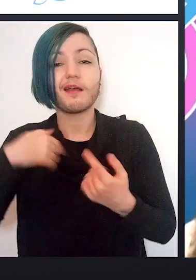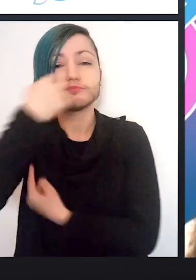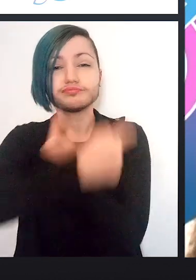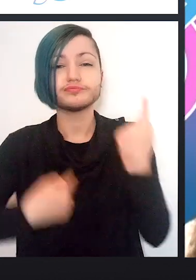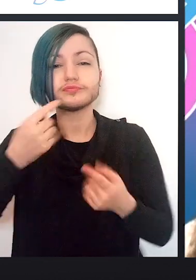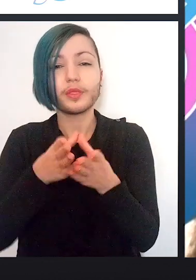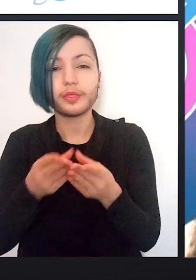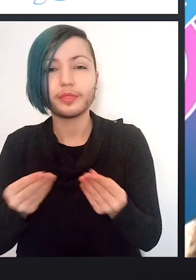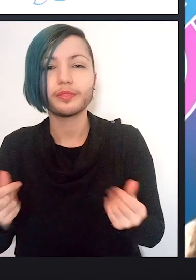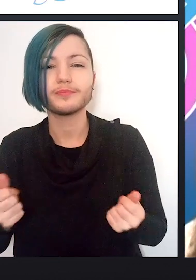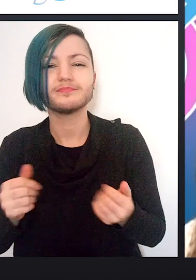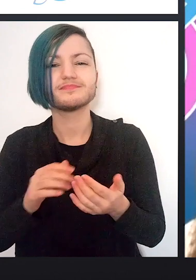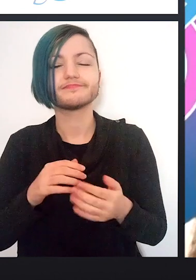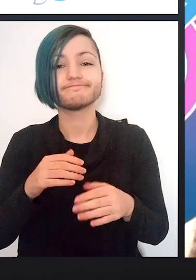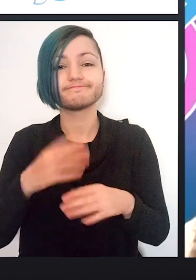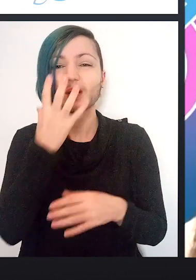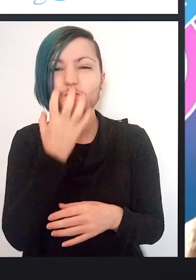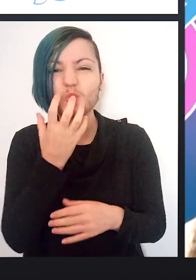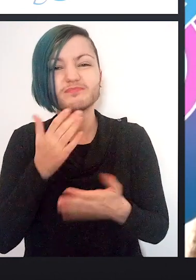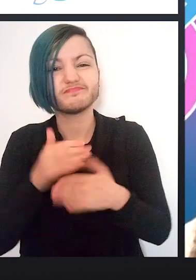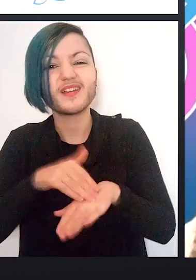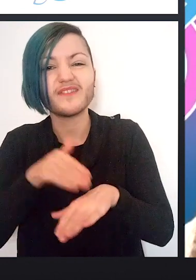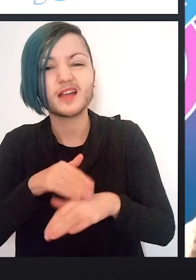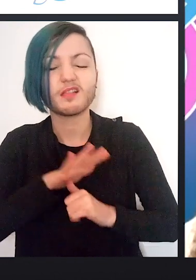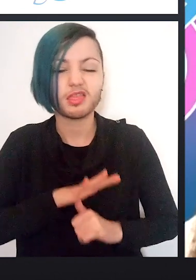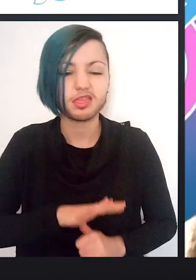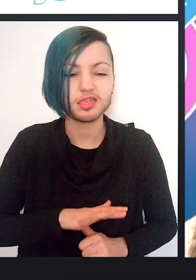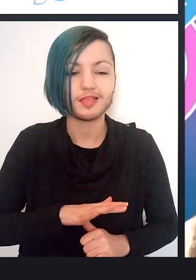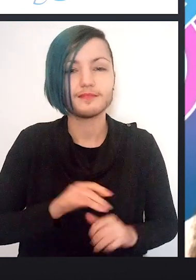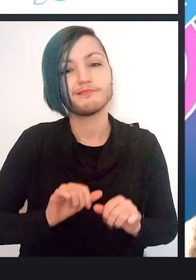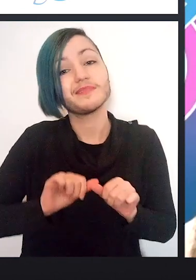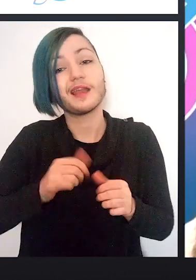last a day or two and then people feel absolutely ecstatic and thrilled again. Yes.